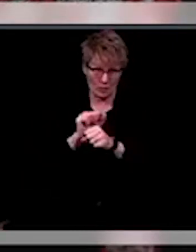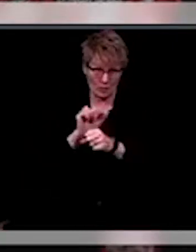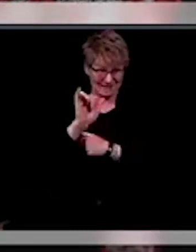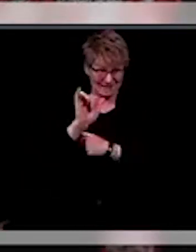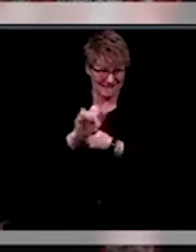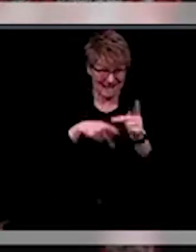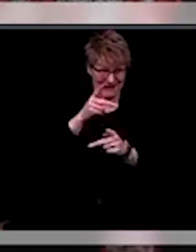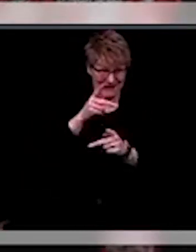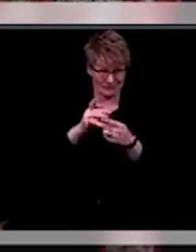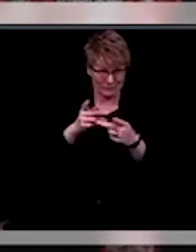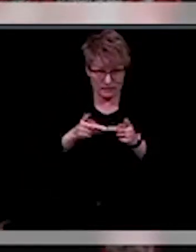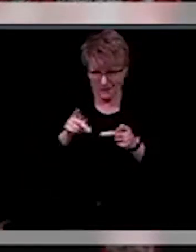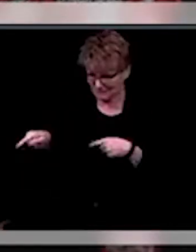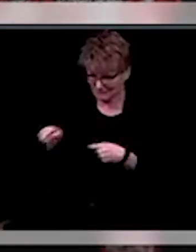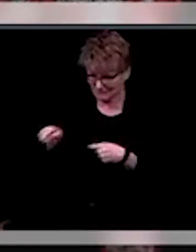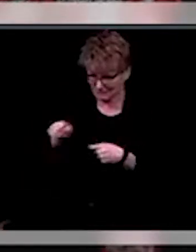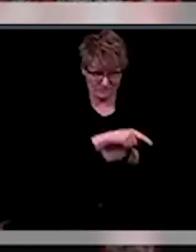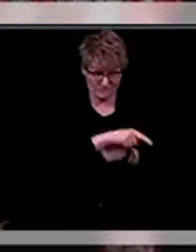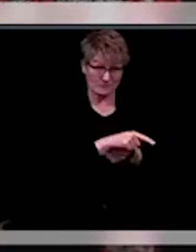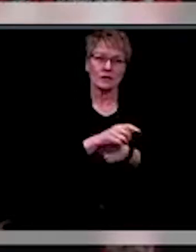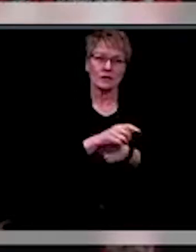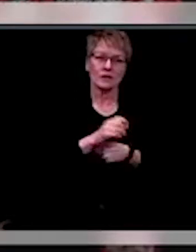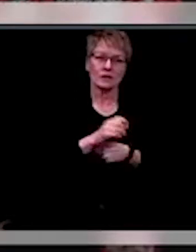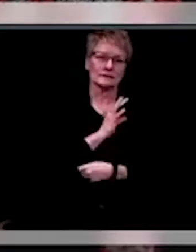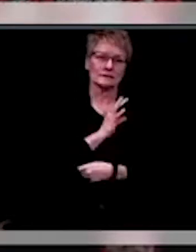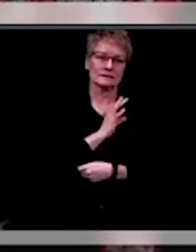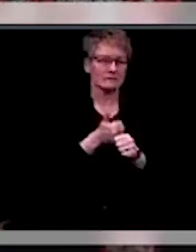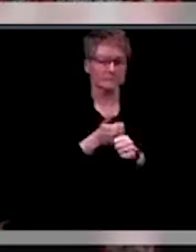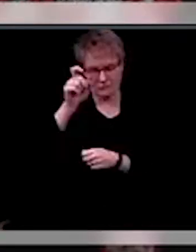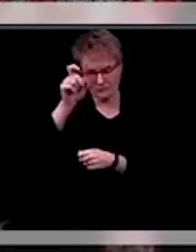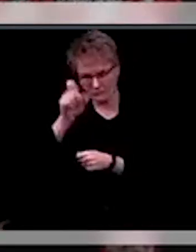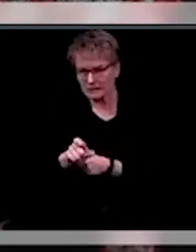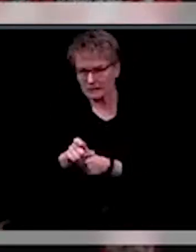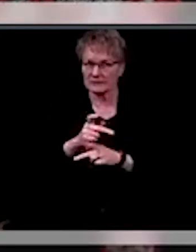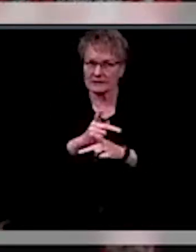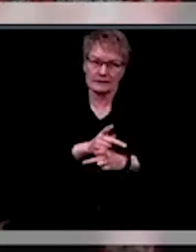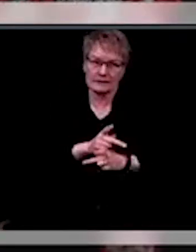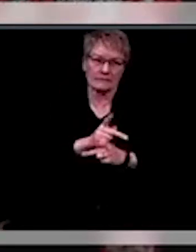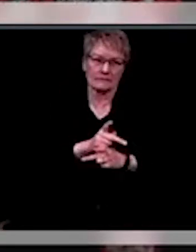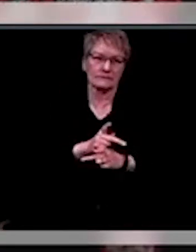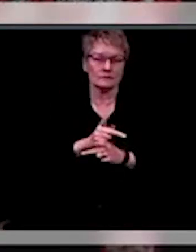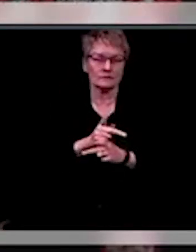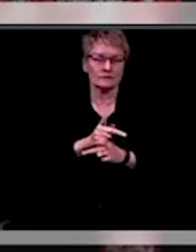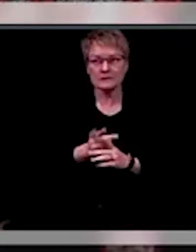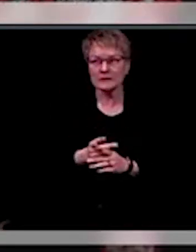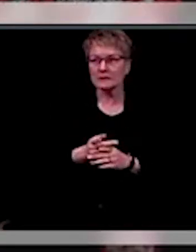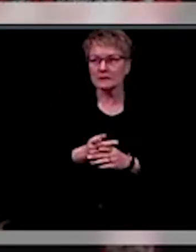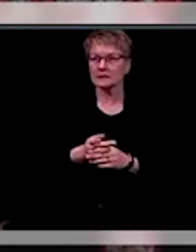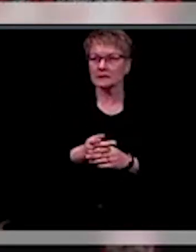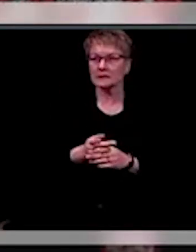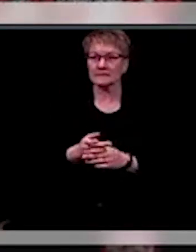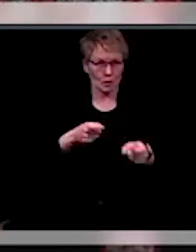take extra care in your own personal lives, about where you're going and who you're exposed to.